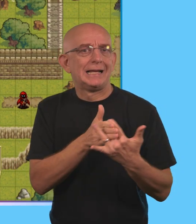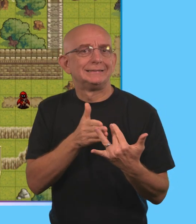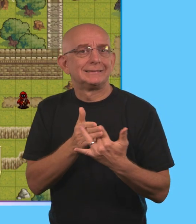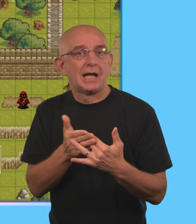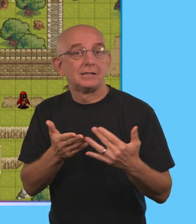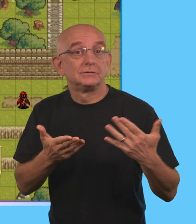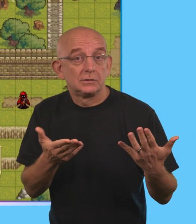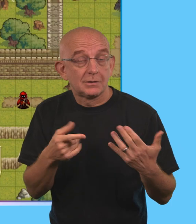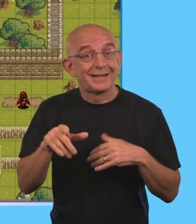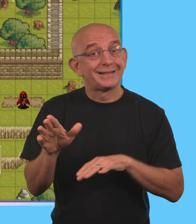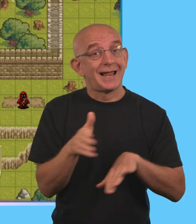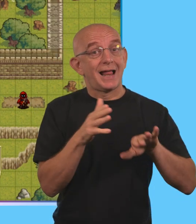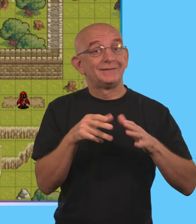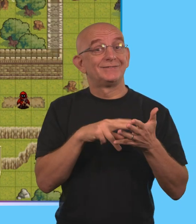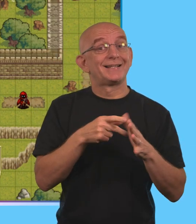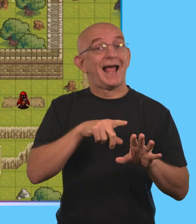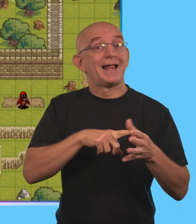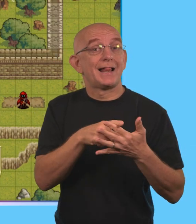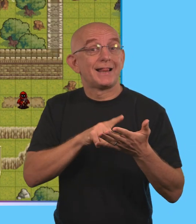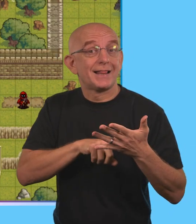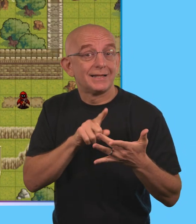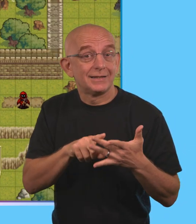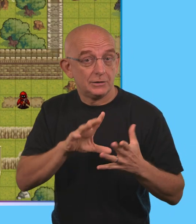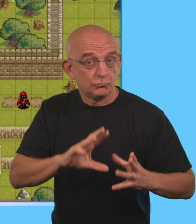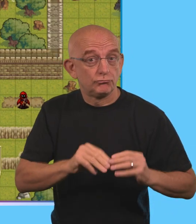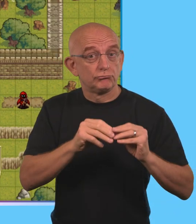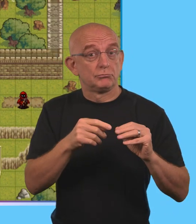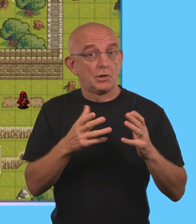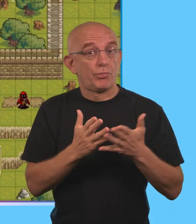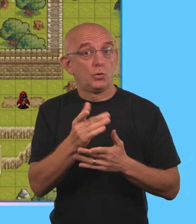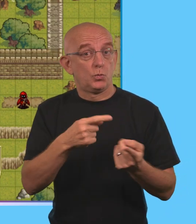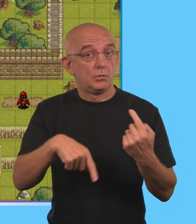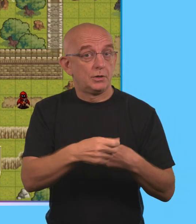As a result, Gales of Nayeli has been built from the ground up with lack of